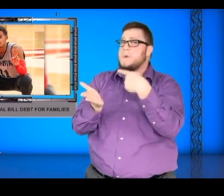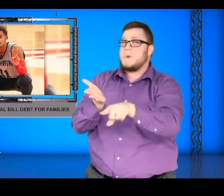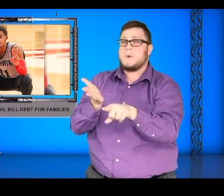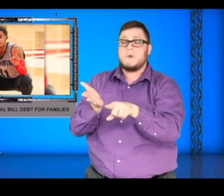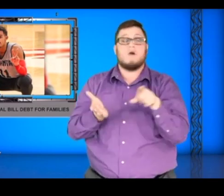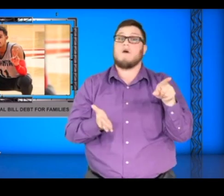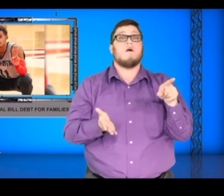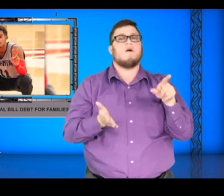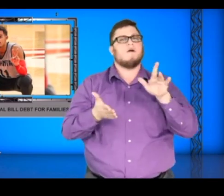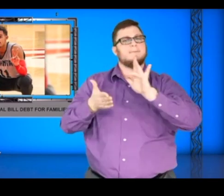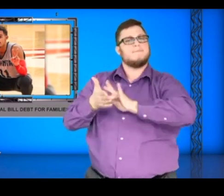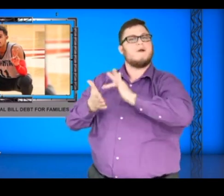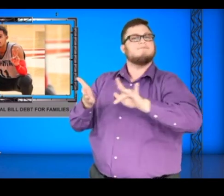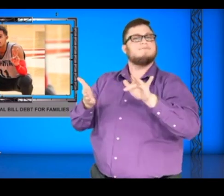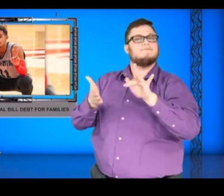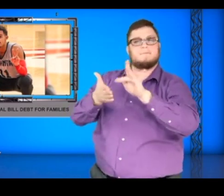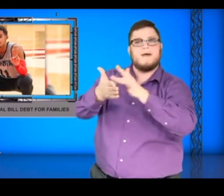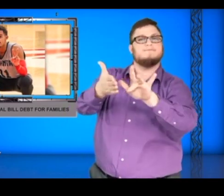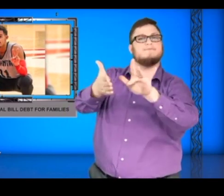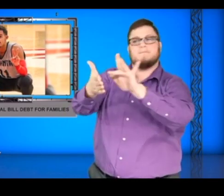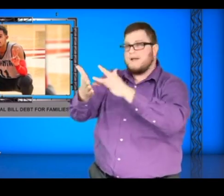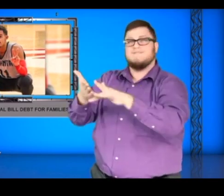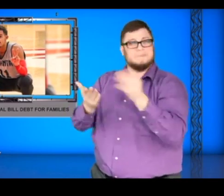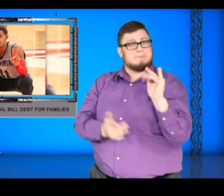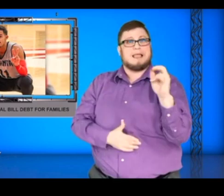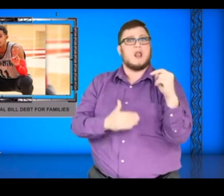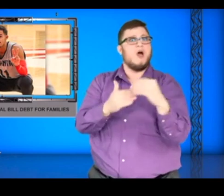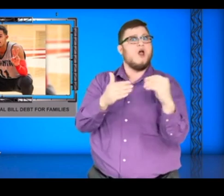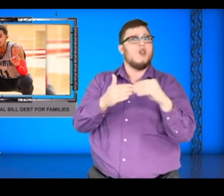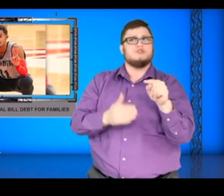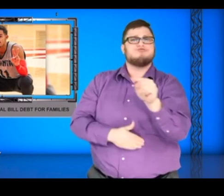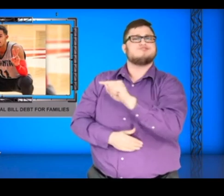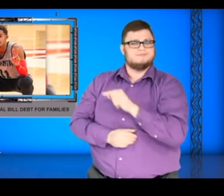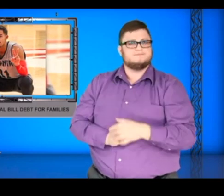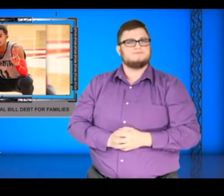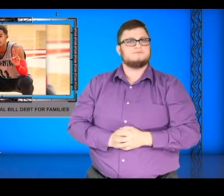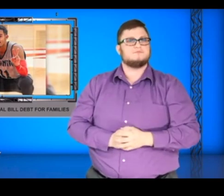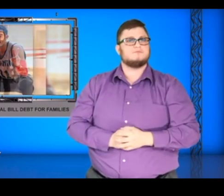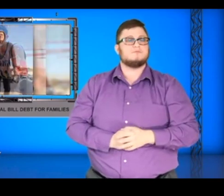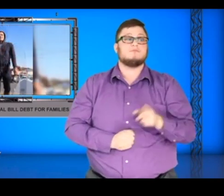Young is the point guard for the Atlanta Hawks.